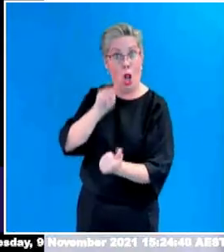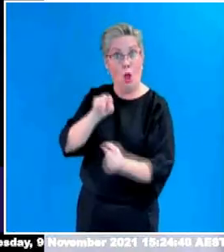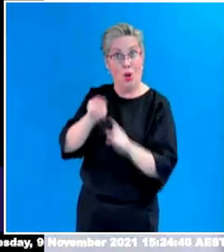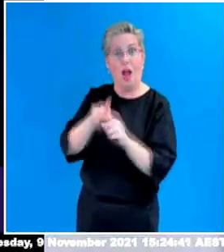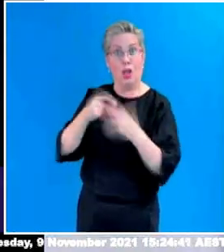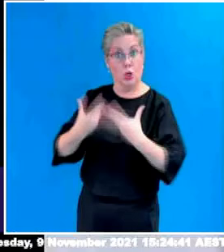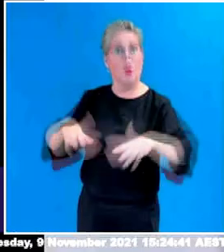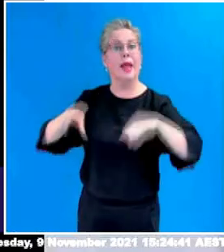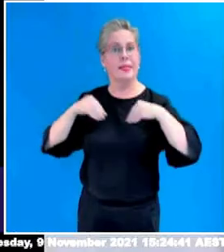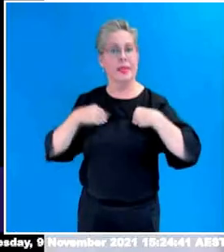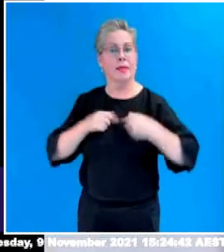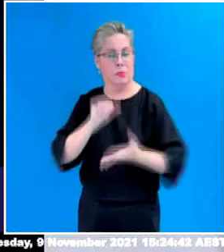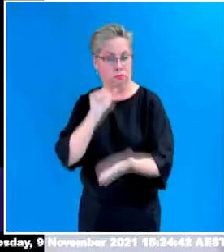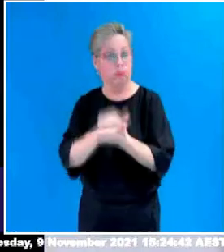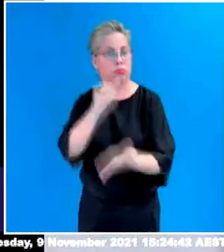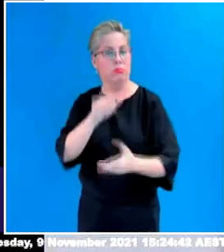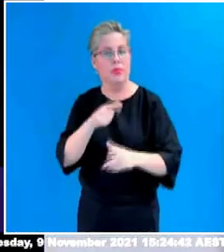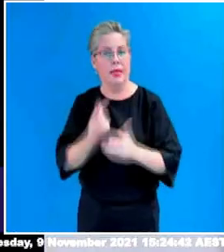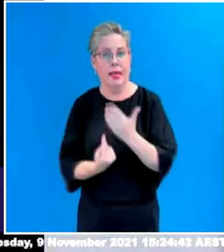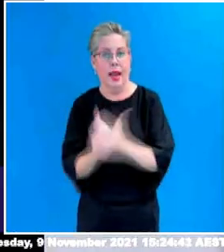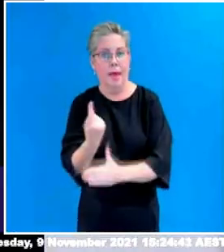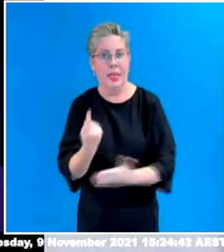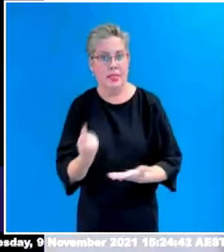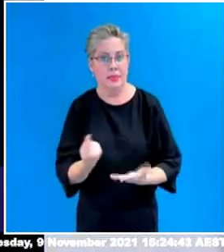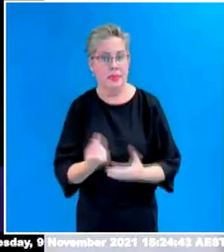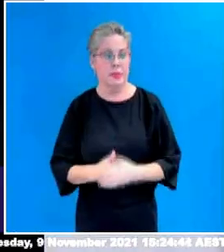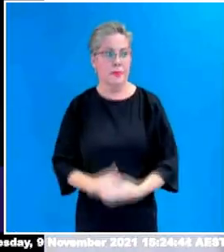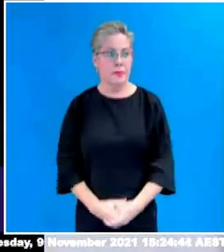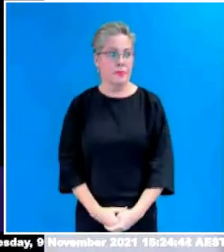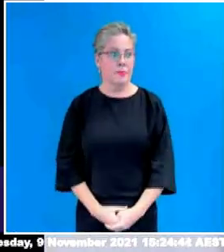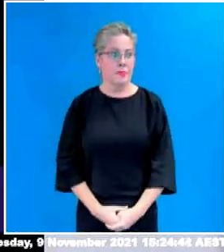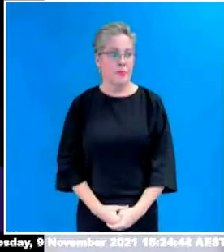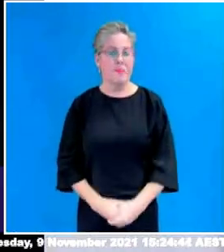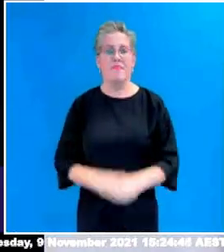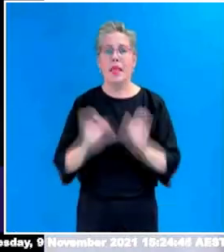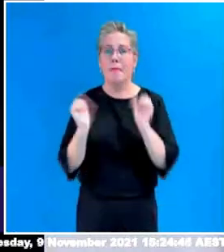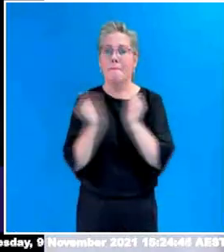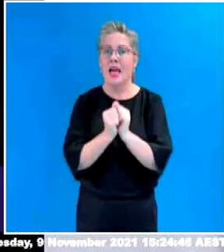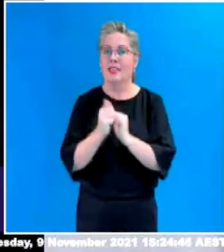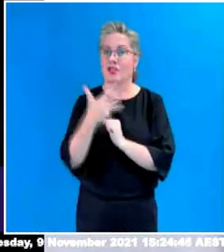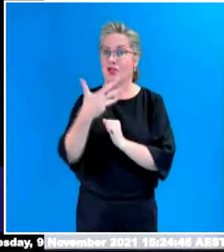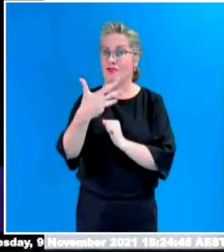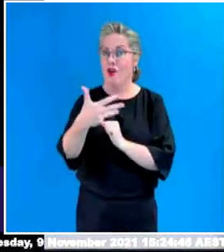through to paragraph 42. I think that is right.